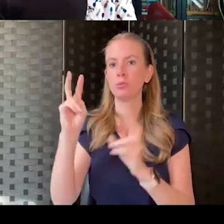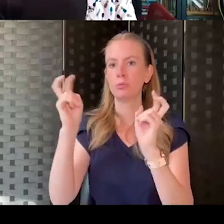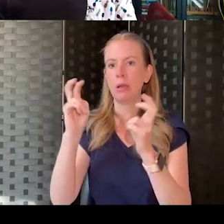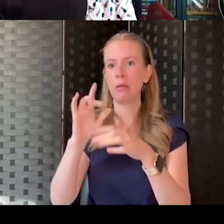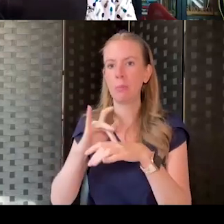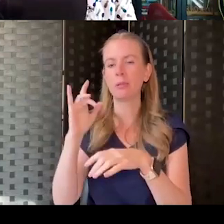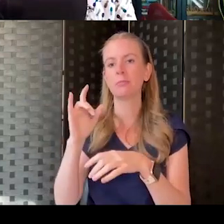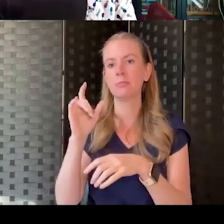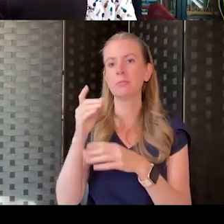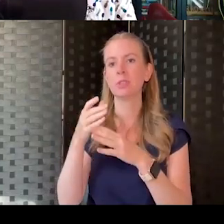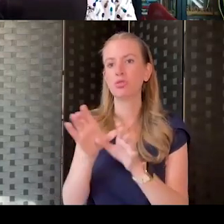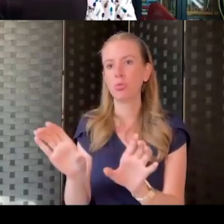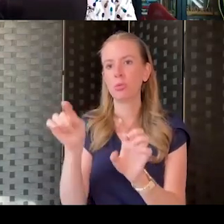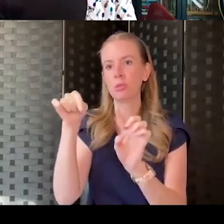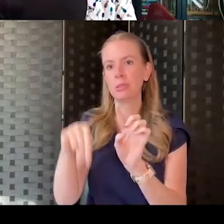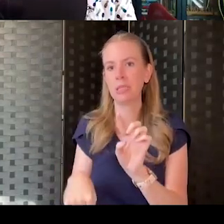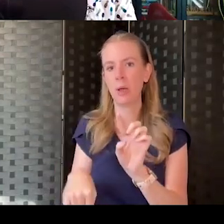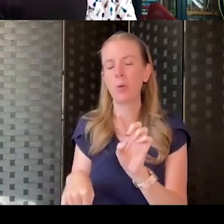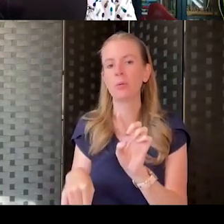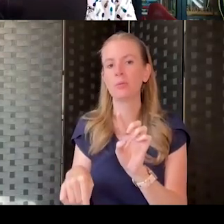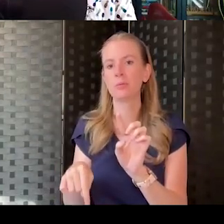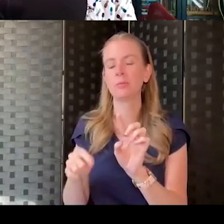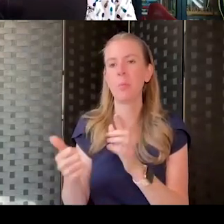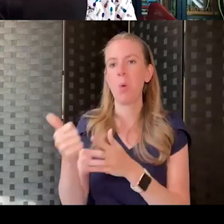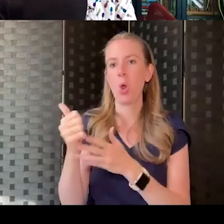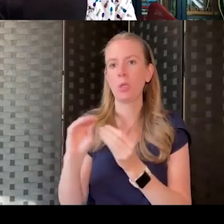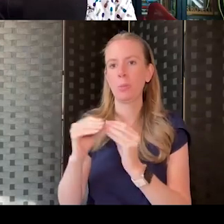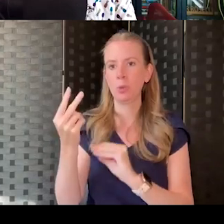Sorted down for Arco author descending priority 2. Sorted descending. Column 3.